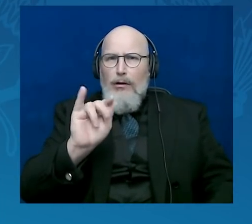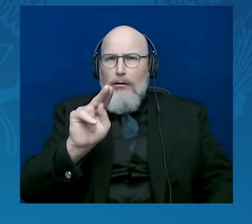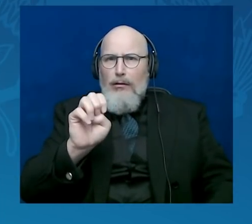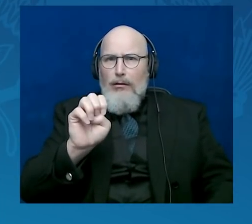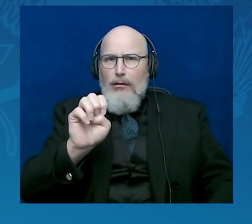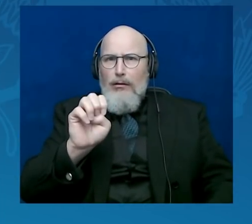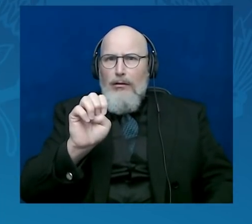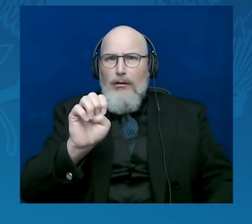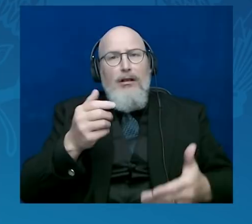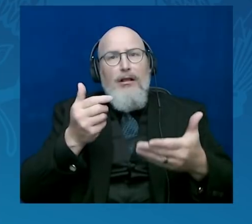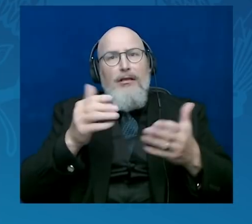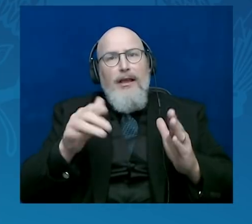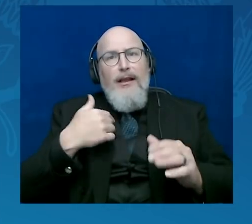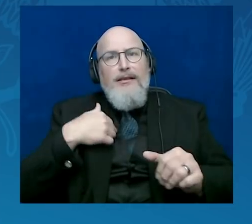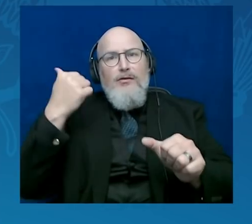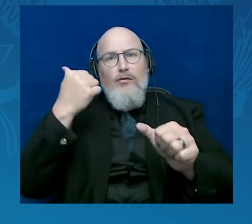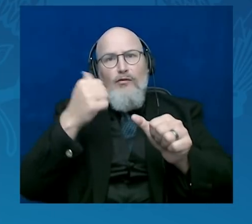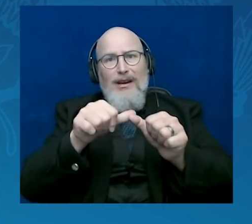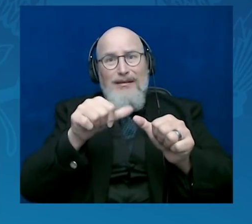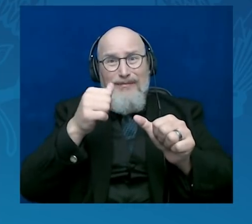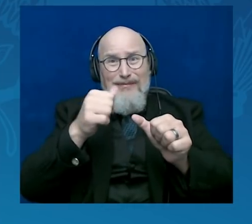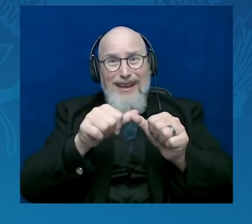Let us remember: From the wreckage of two world wars,